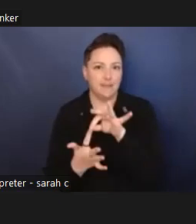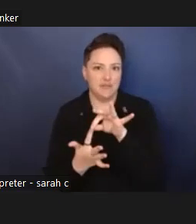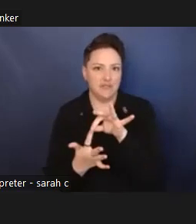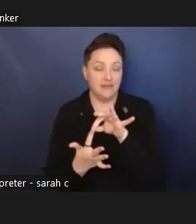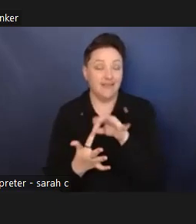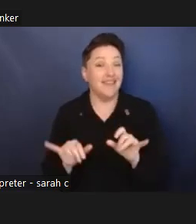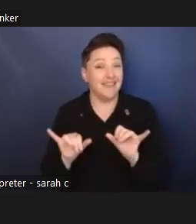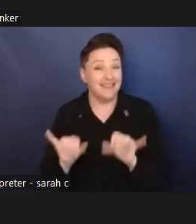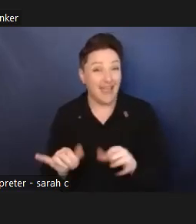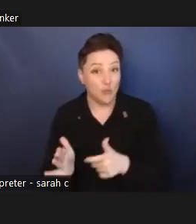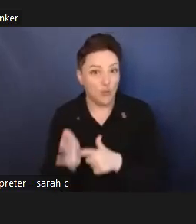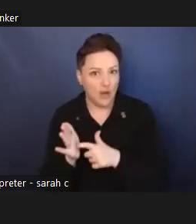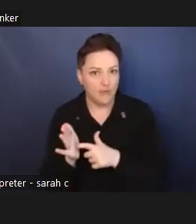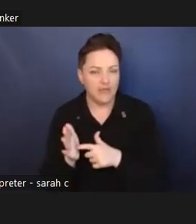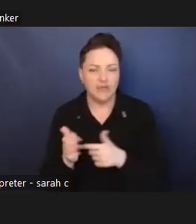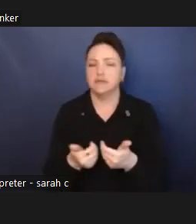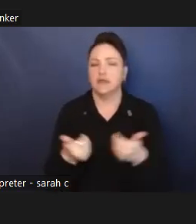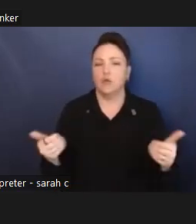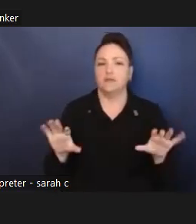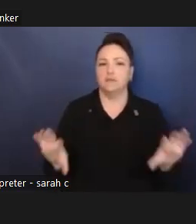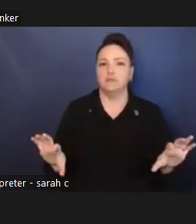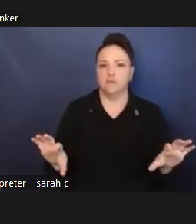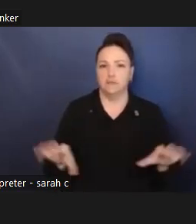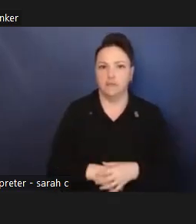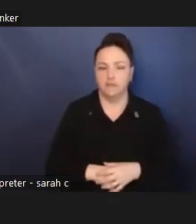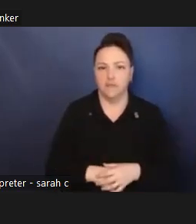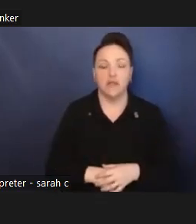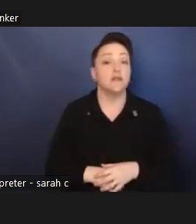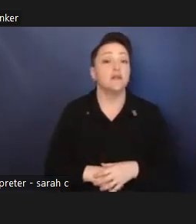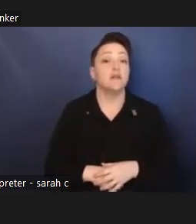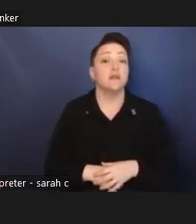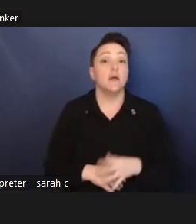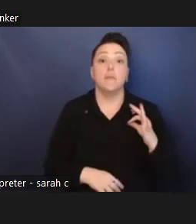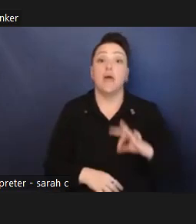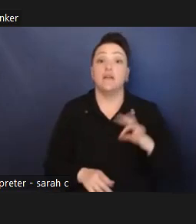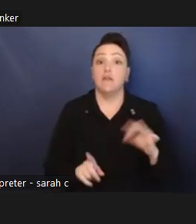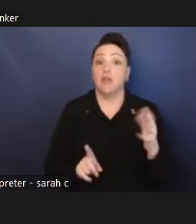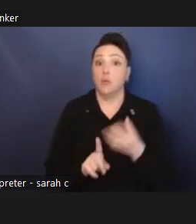requirements and it doesn't result in loss of benefits unless someone who is working full